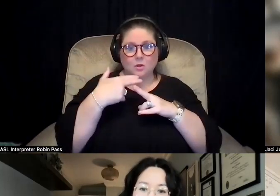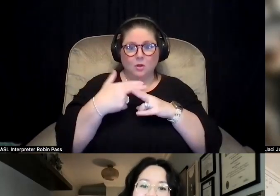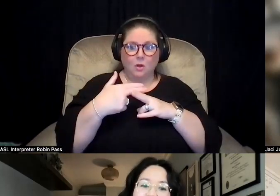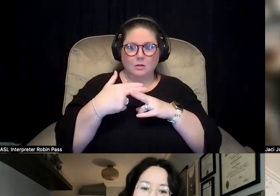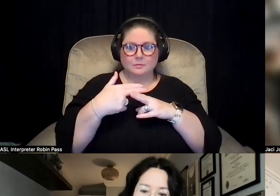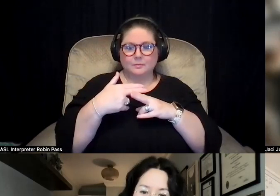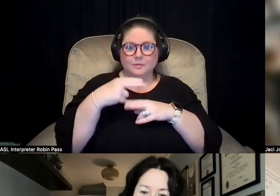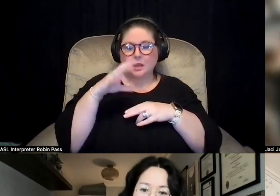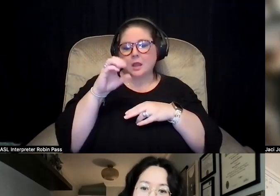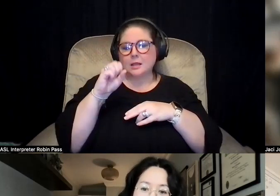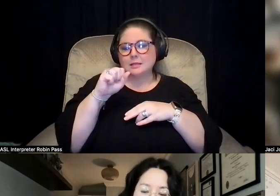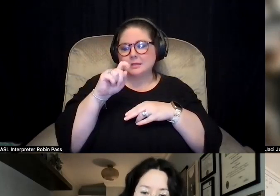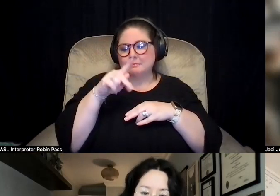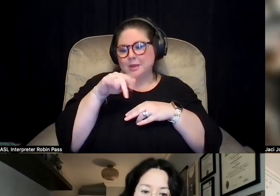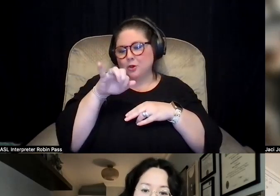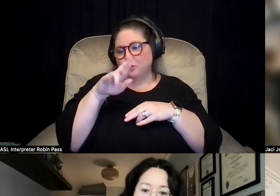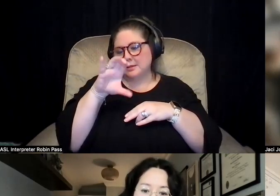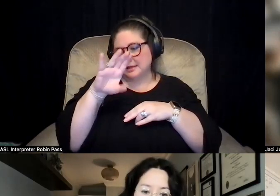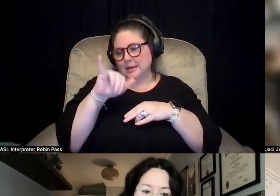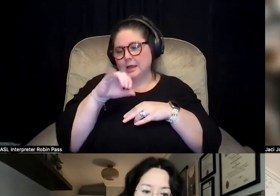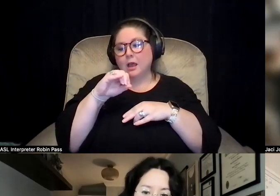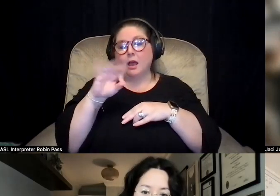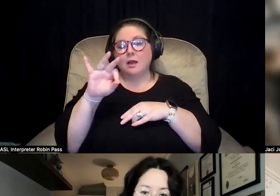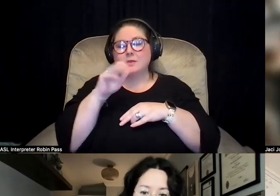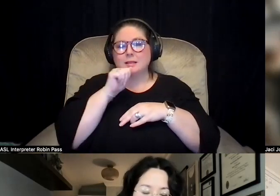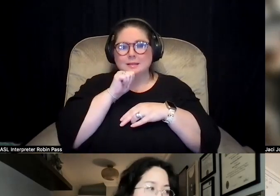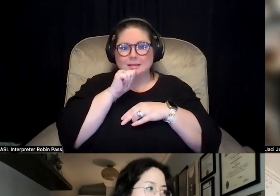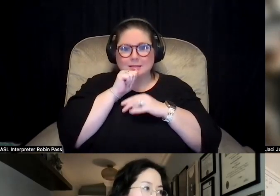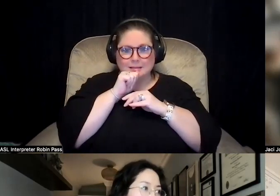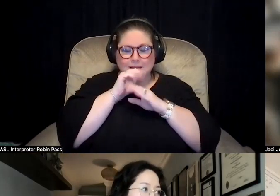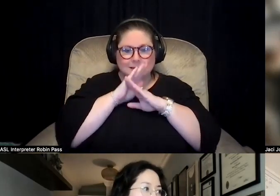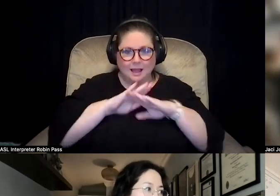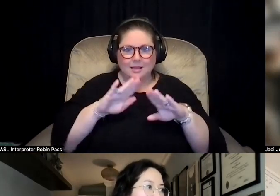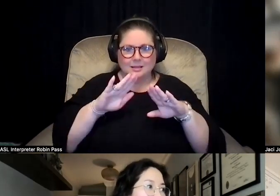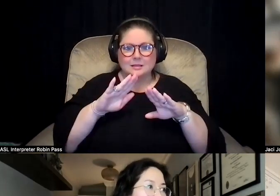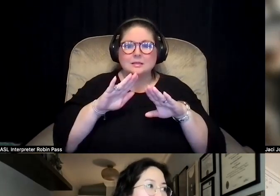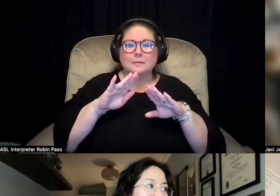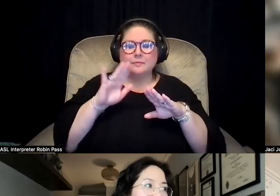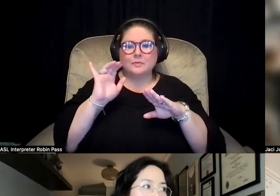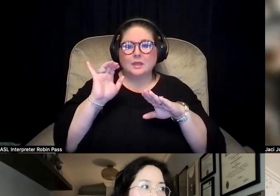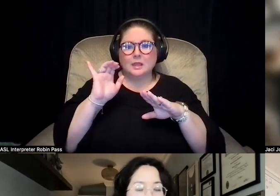shame surrounding around surrounded surrounding the tulsa race mass sticker and any conversations